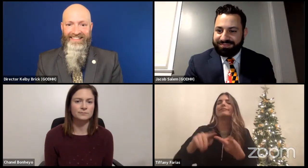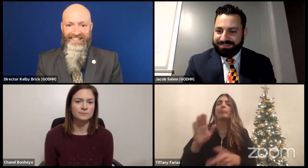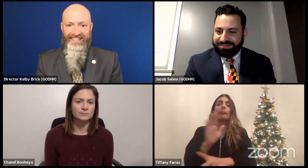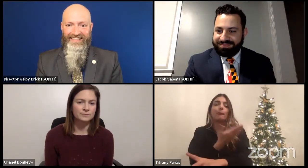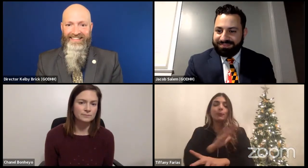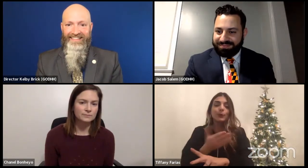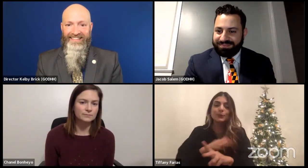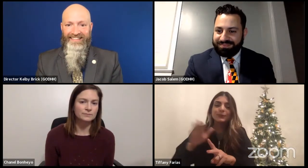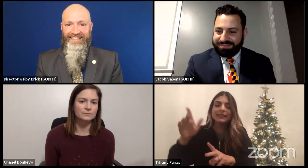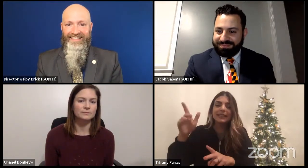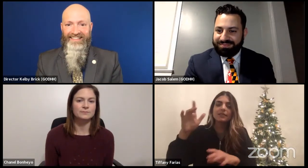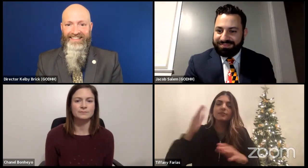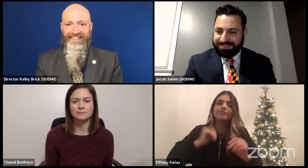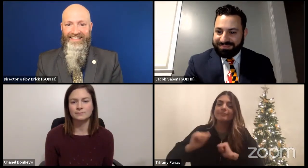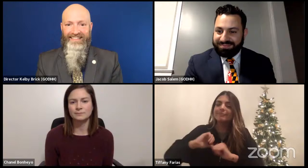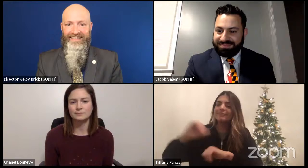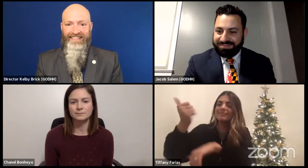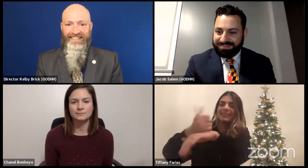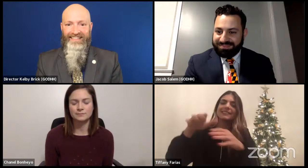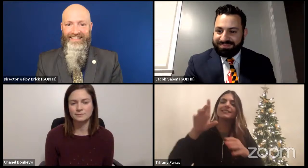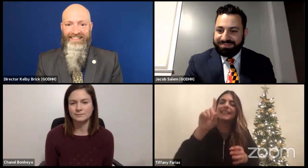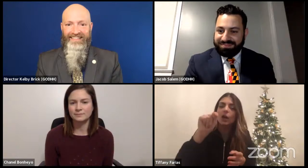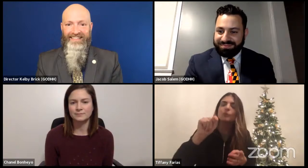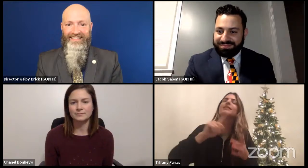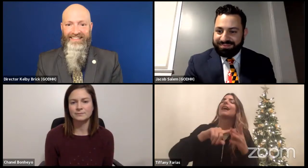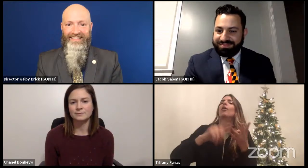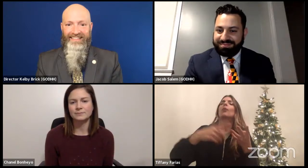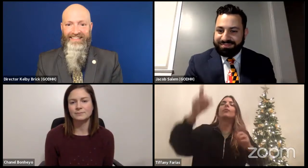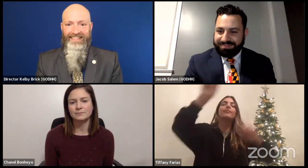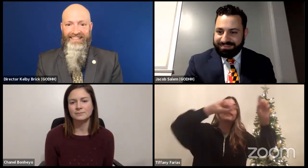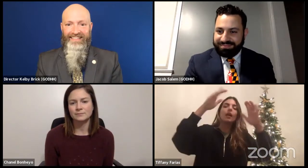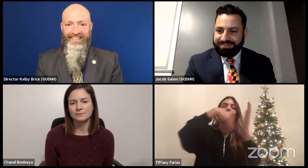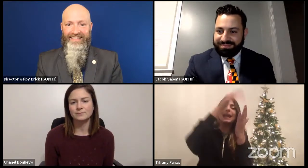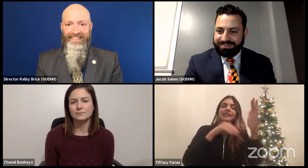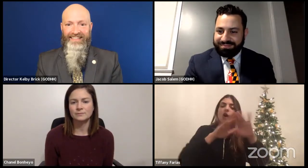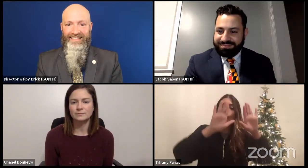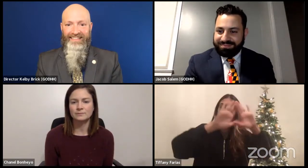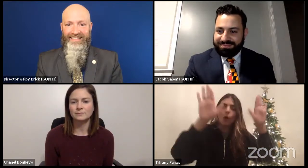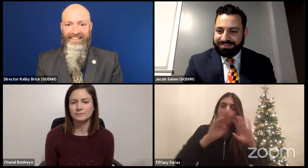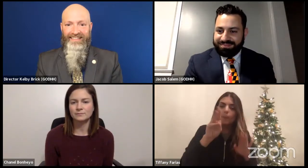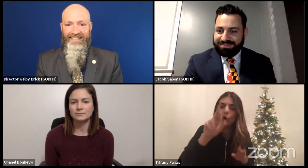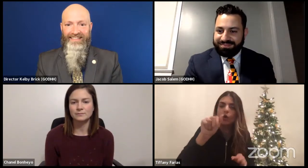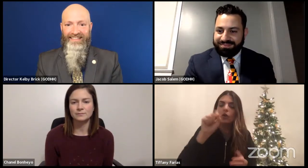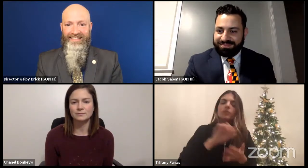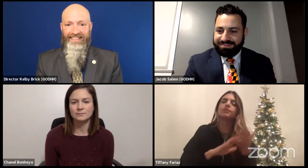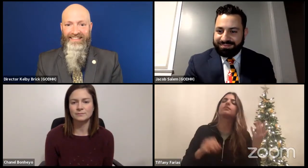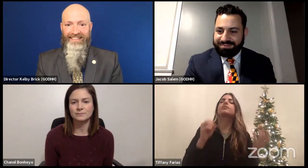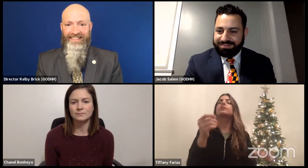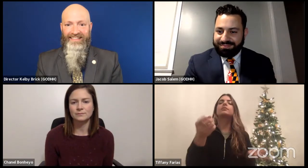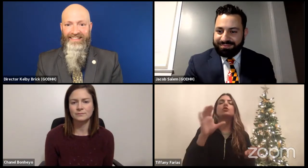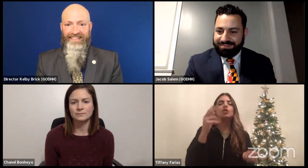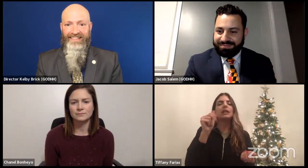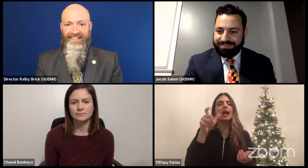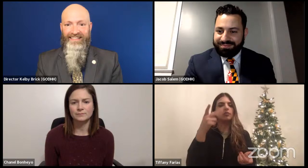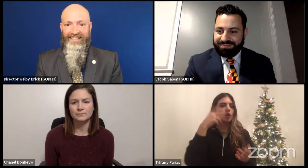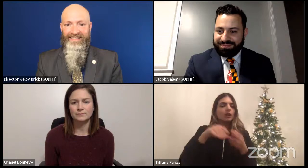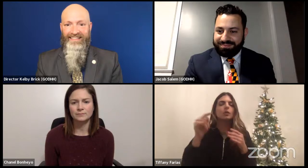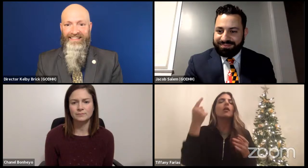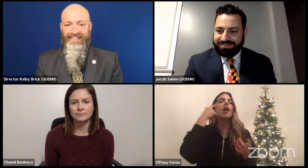different art installations. It could be a mural on the wall, things of that nature.